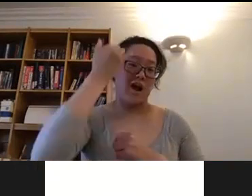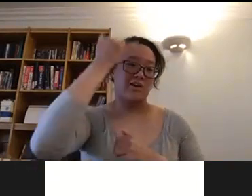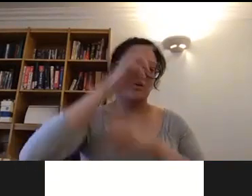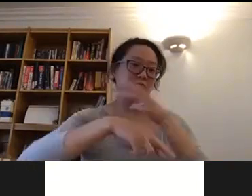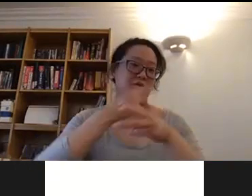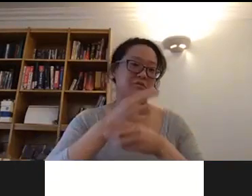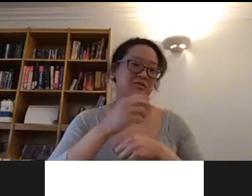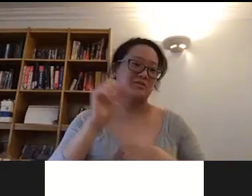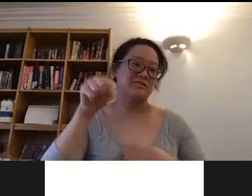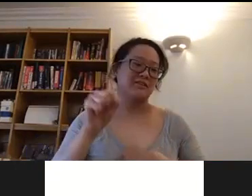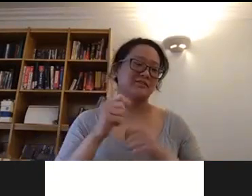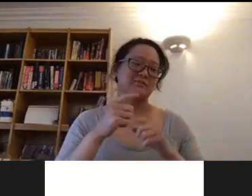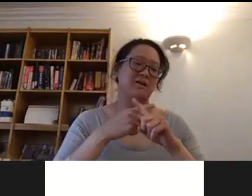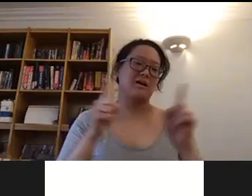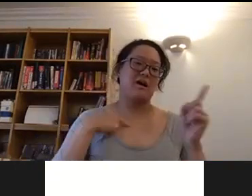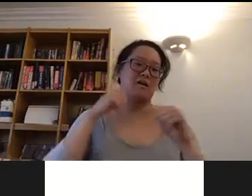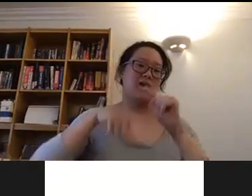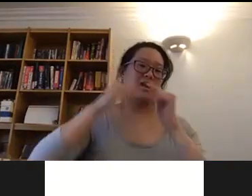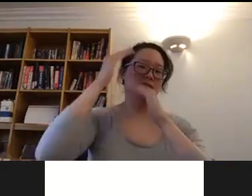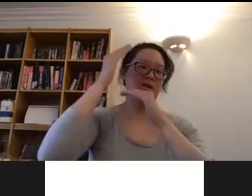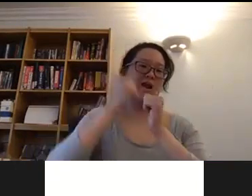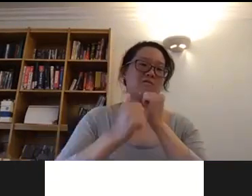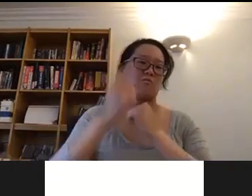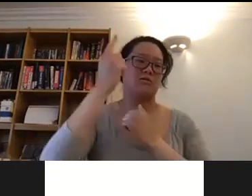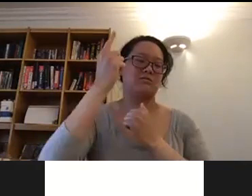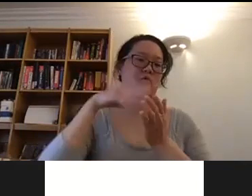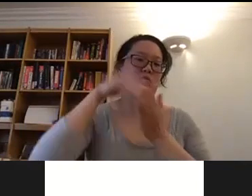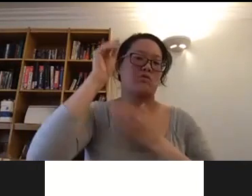Yeah, honestly, I think it should be taught all over the world, but